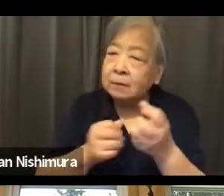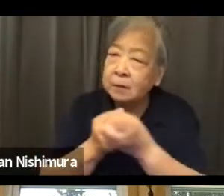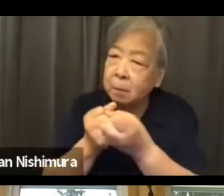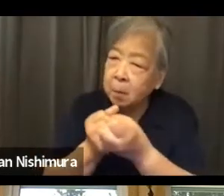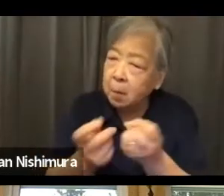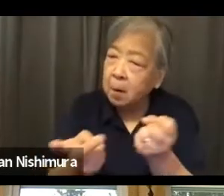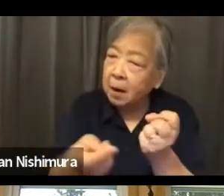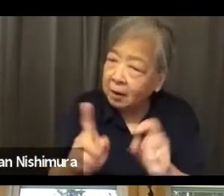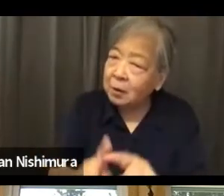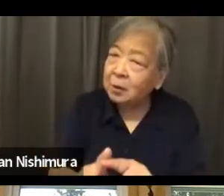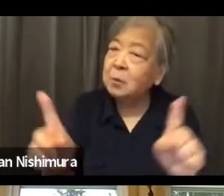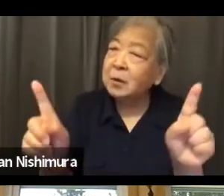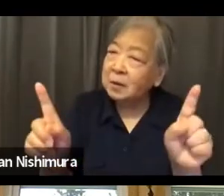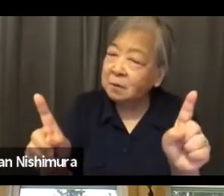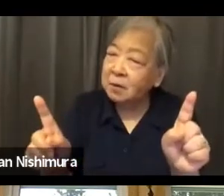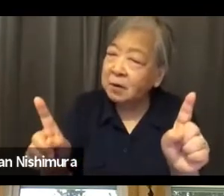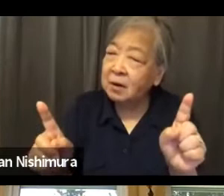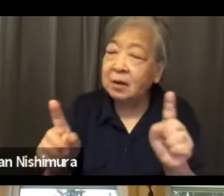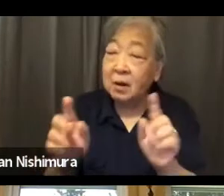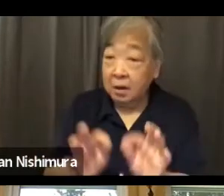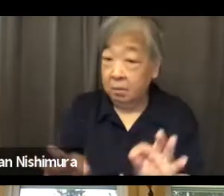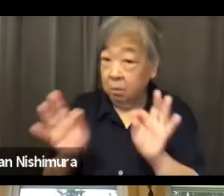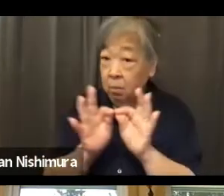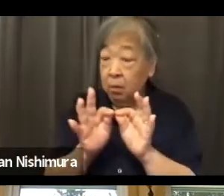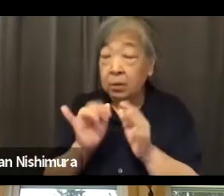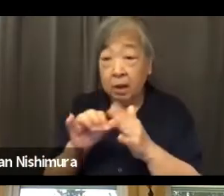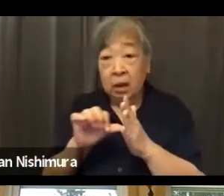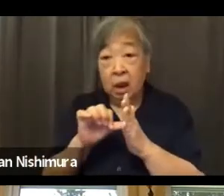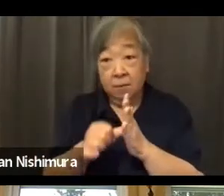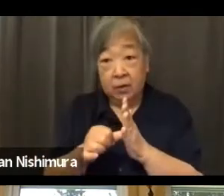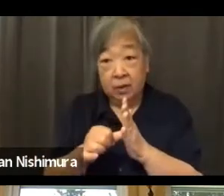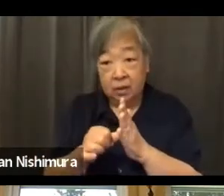so it's very important that the emphasis is on the individual.